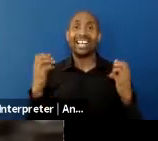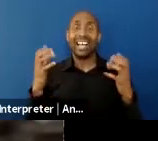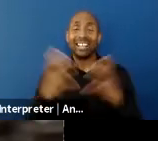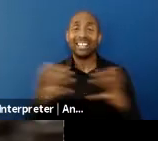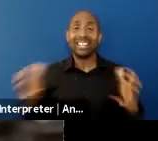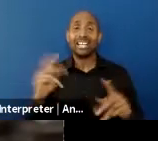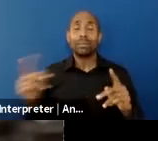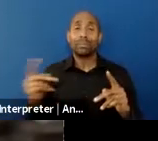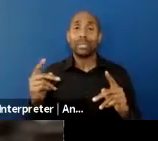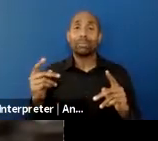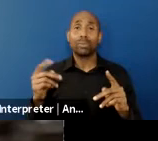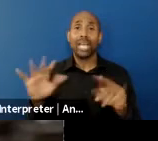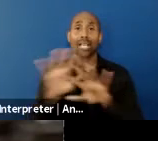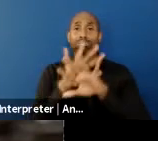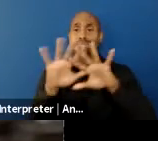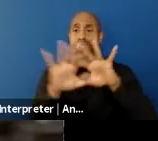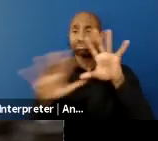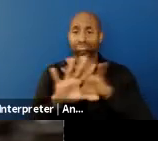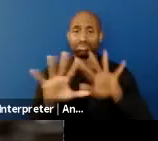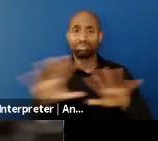They would get into an altercation with the clerk. About how to slice the meat.